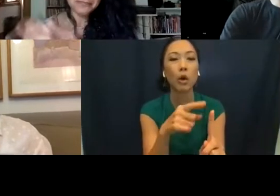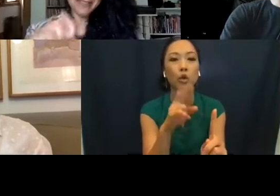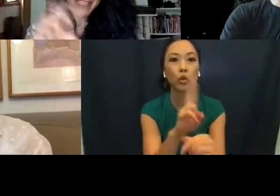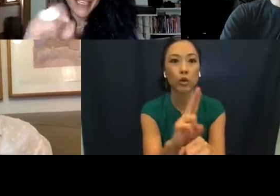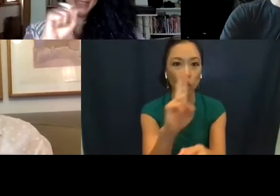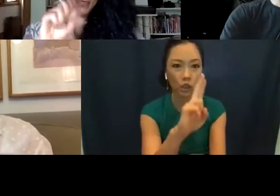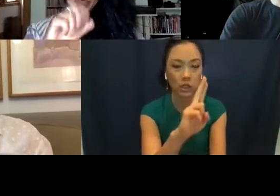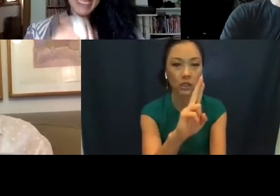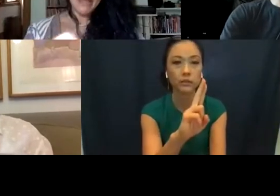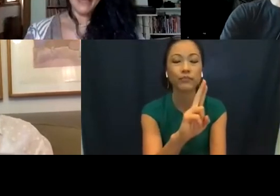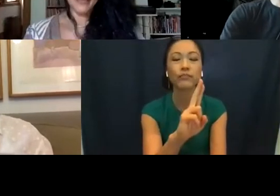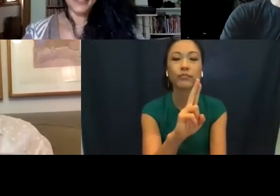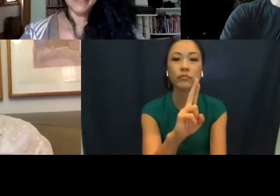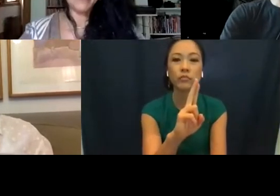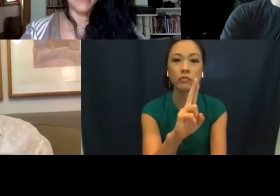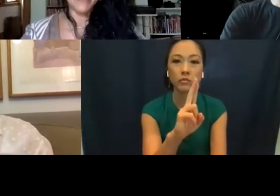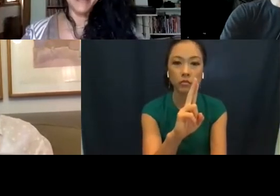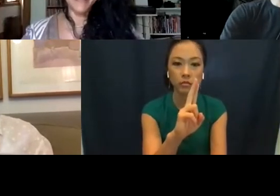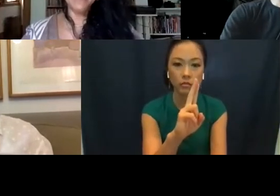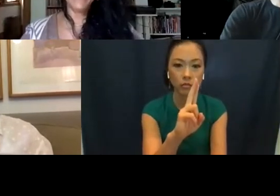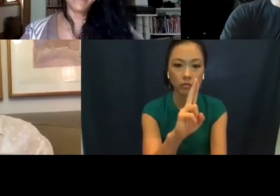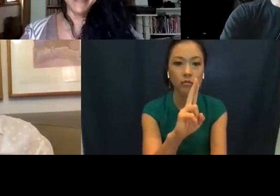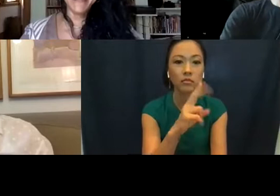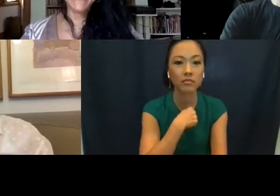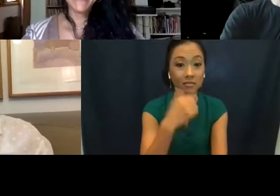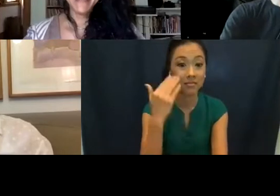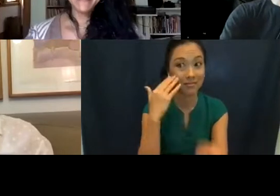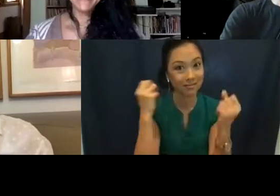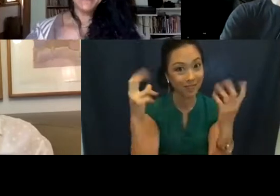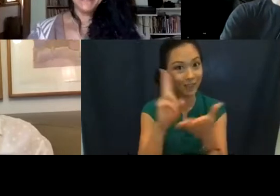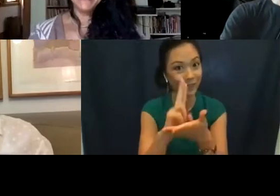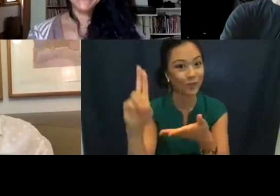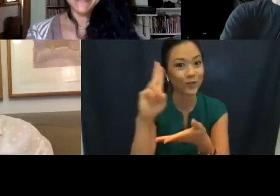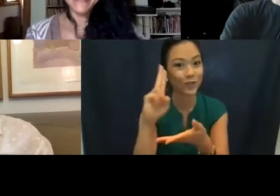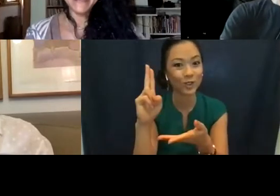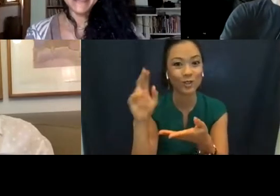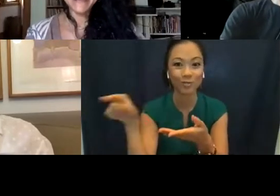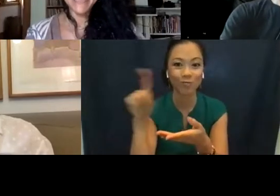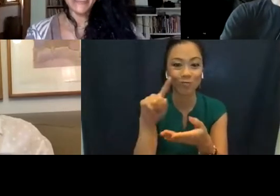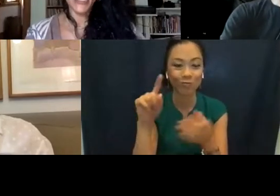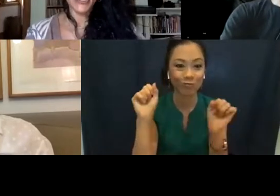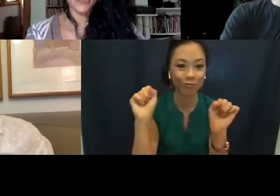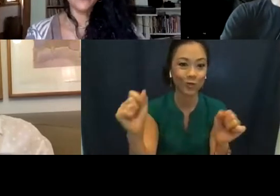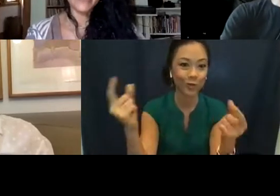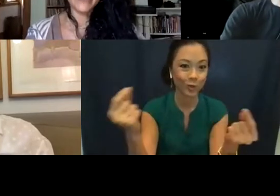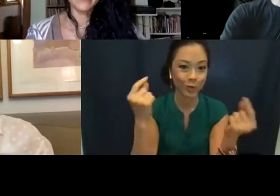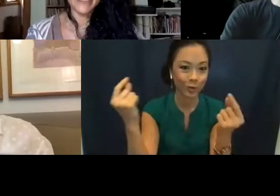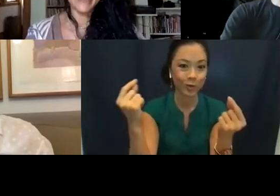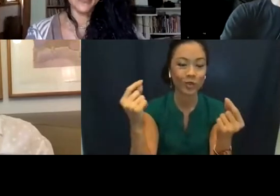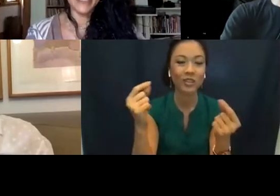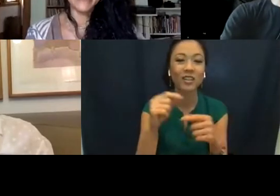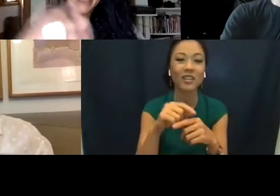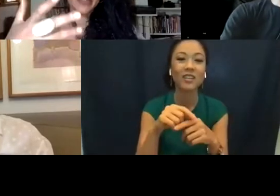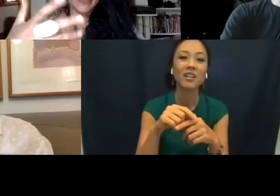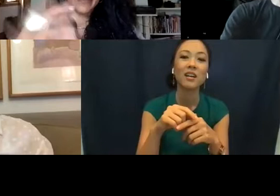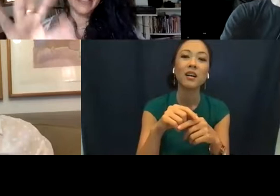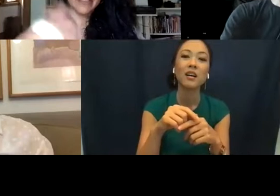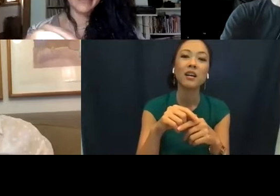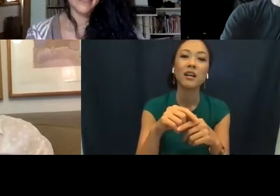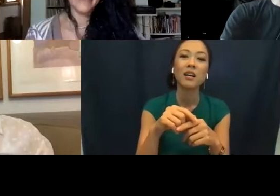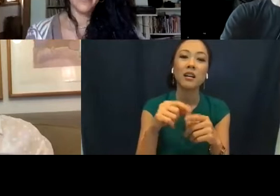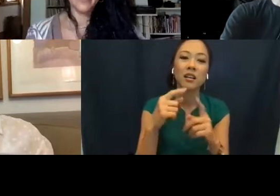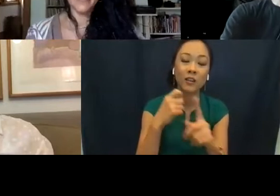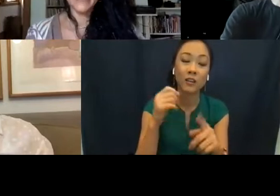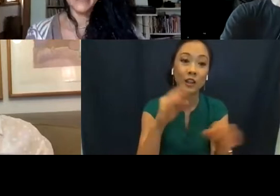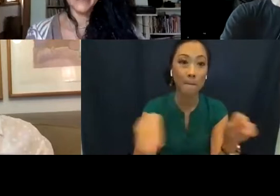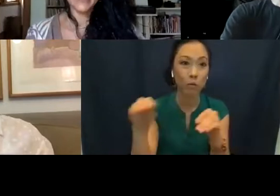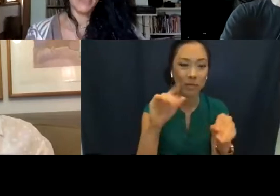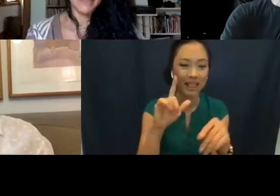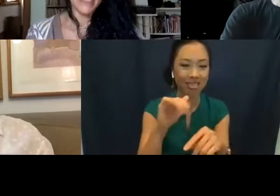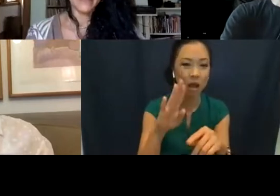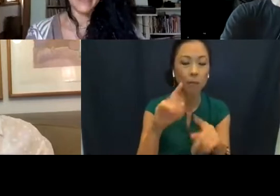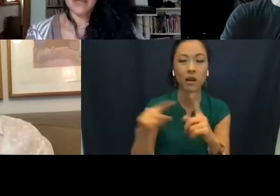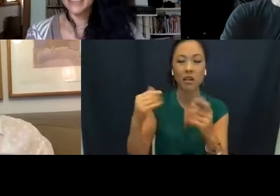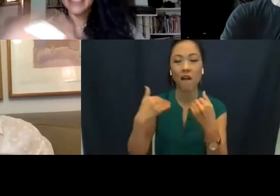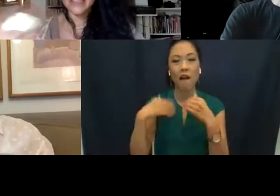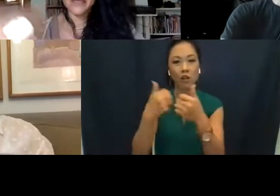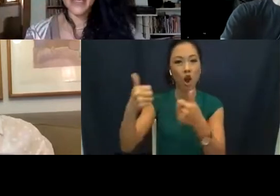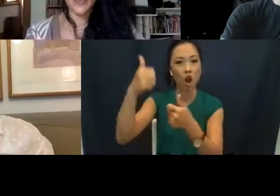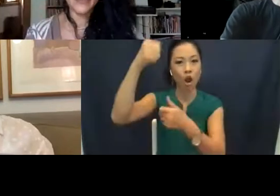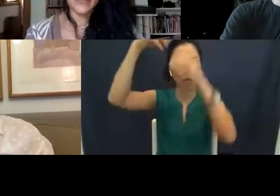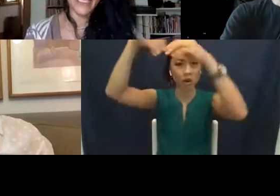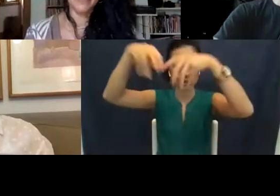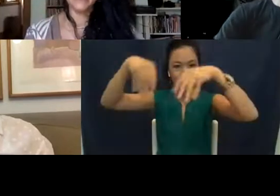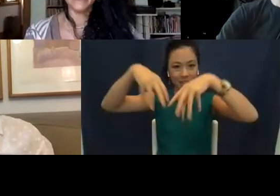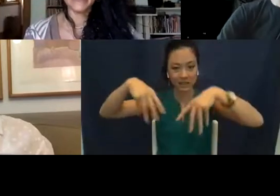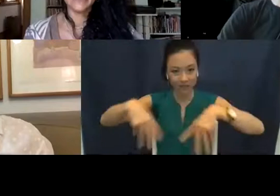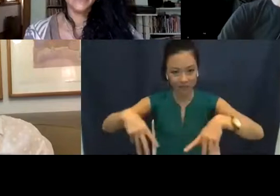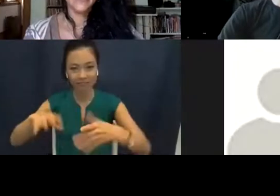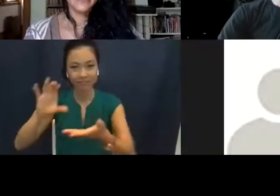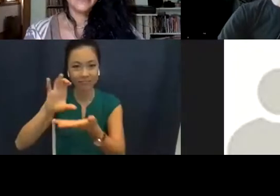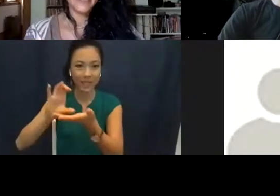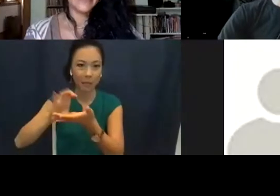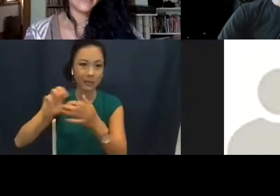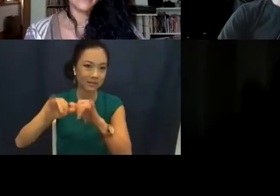have the Movement Lab autonomy, and the rest is a hierarchical system, so there are our limits, and there's moneymaking and capitalism